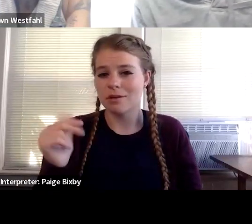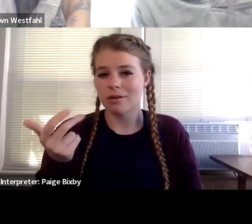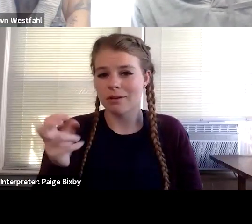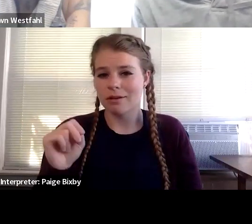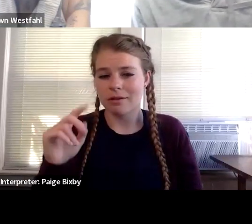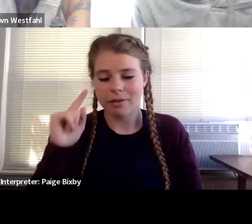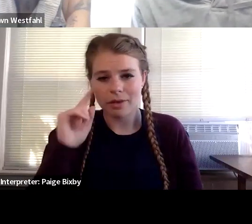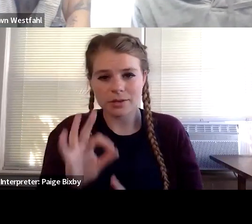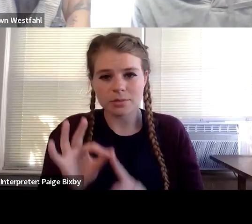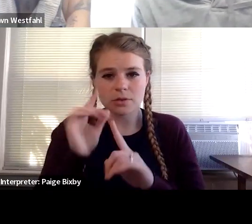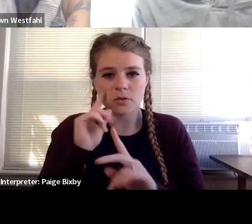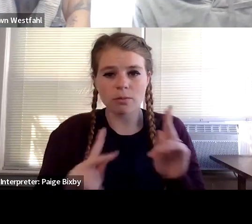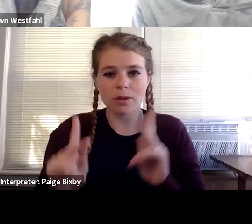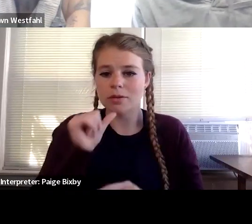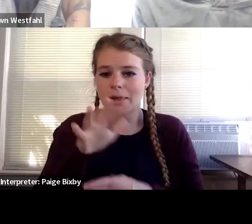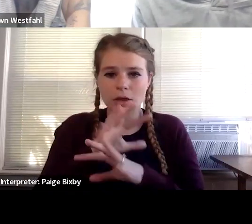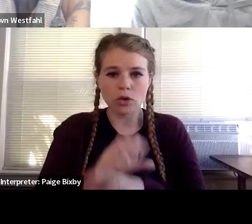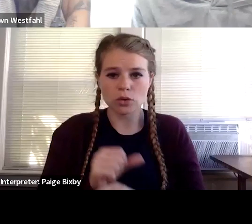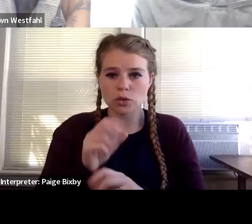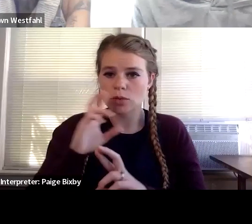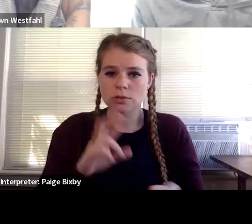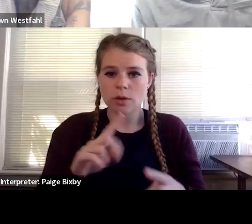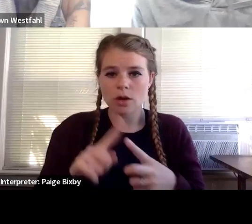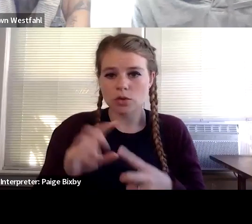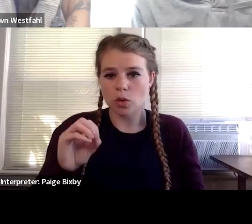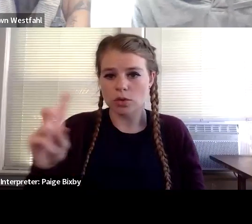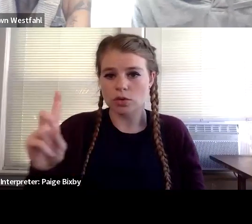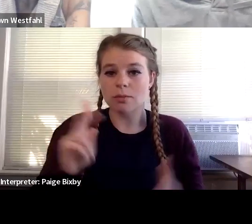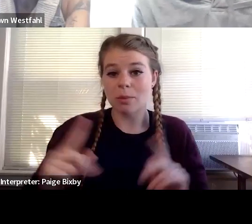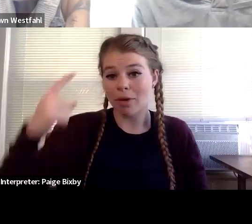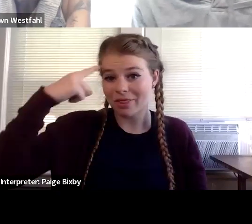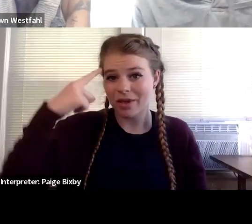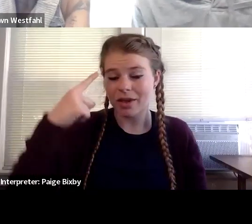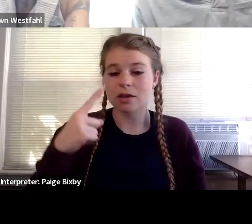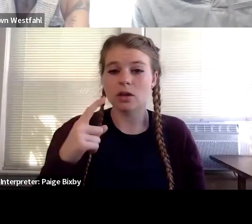who aren't used to responding to overdose, there is a perception that you give Narcan, and the person like jumps up right away.